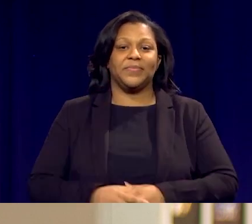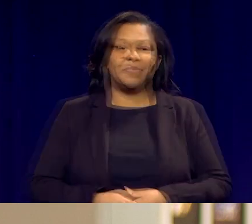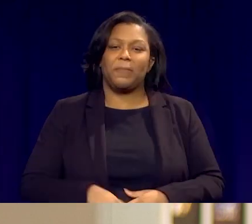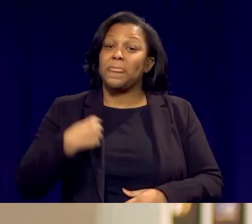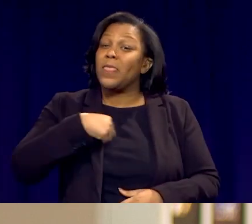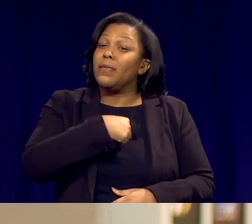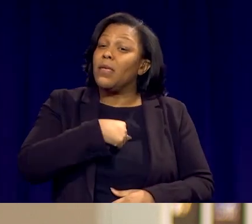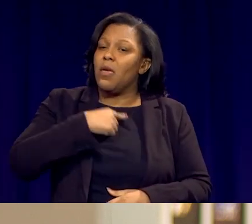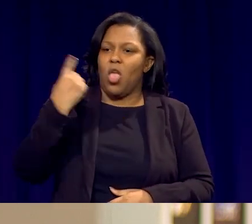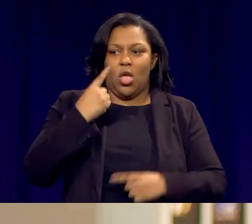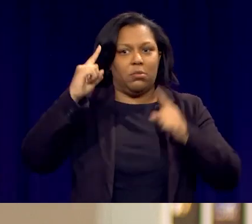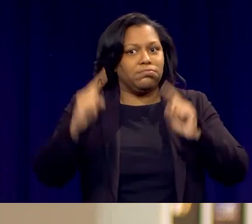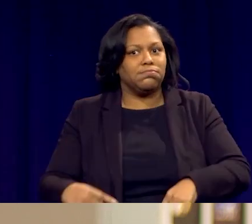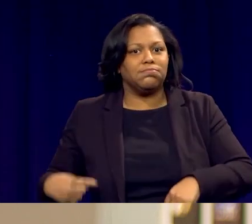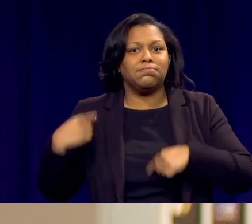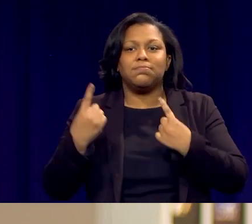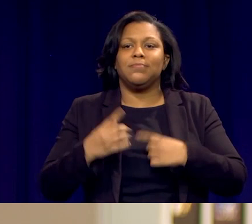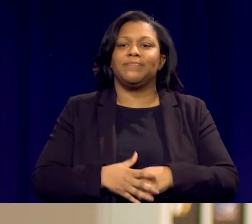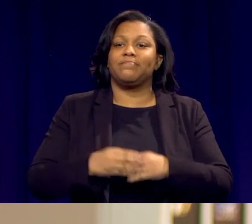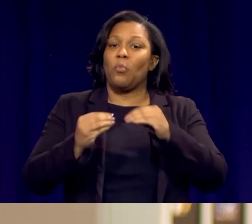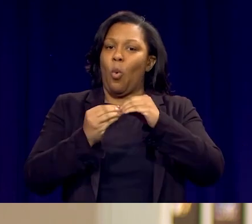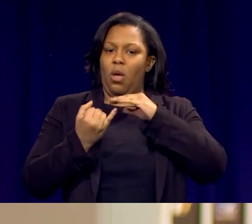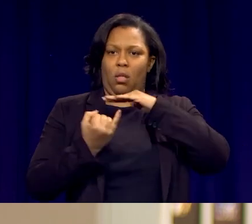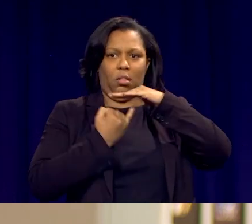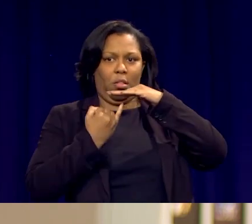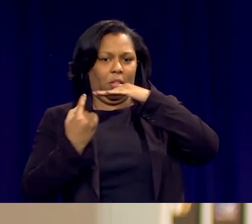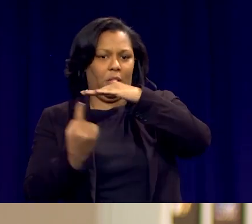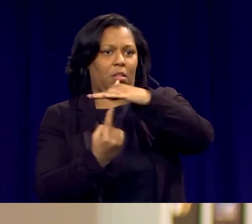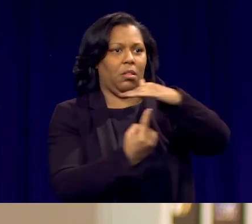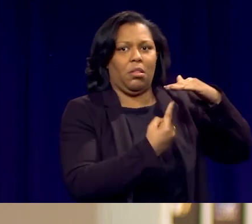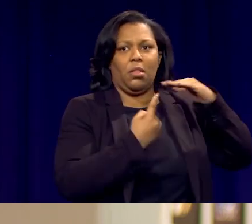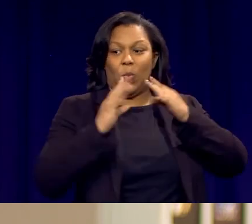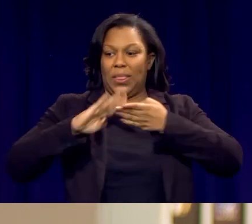Nell: I think that we've always been a more isolated community